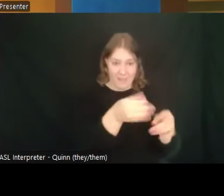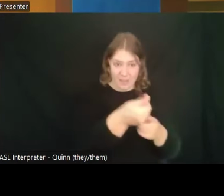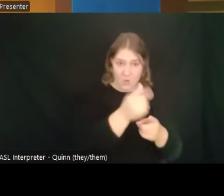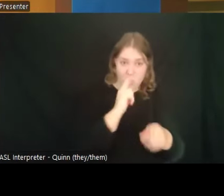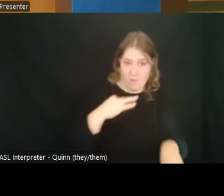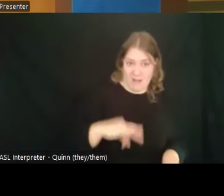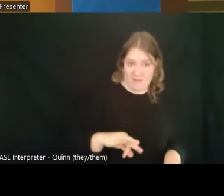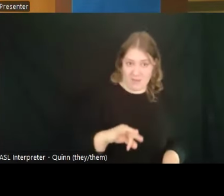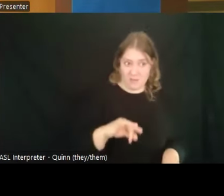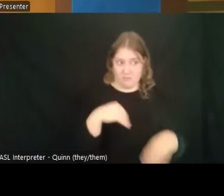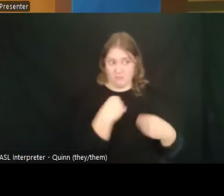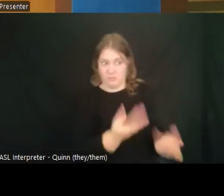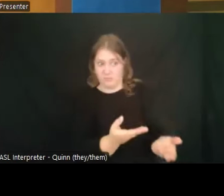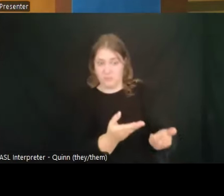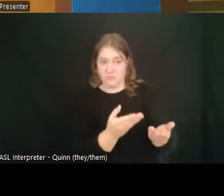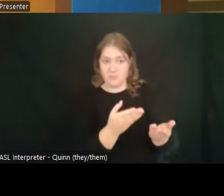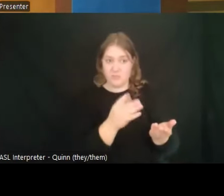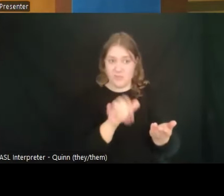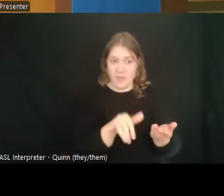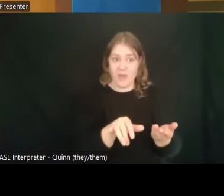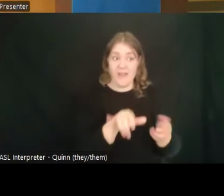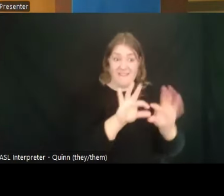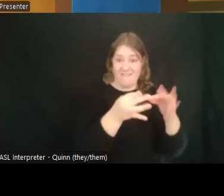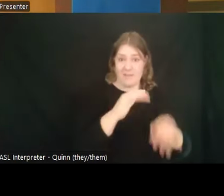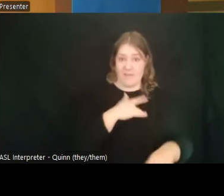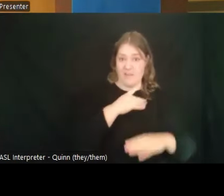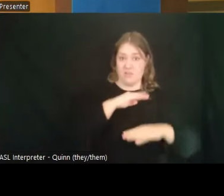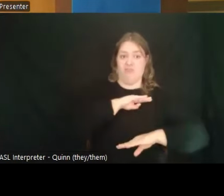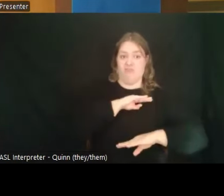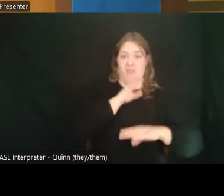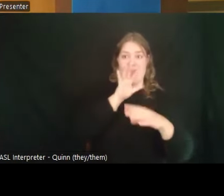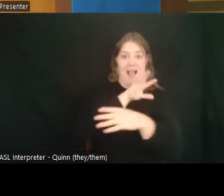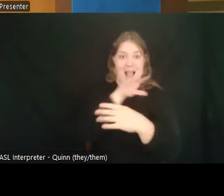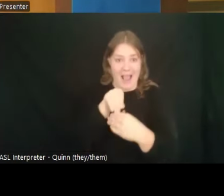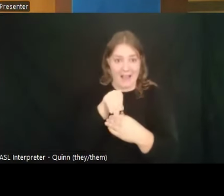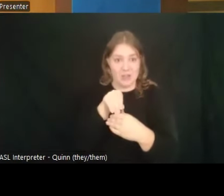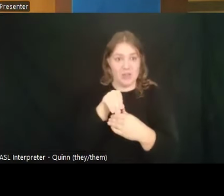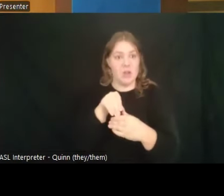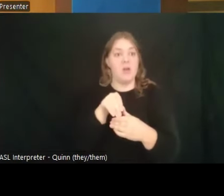services for and if family feels satisfied and is engaged we see better outcome for